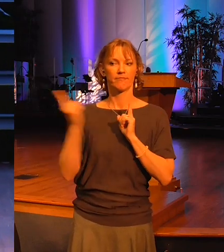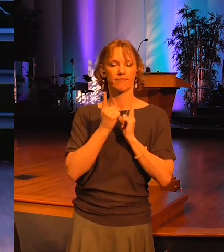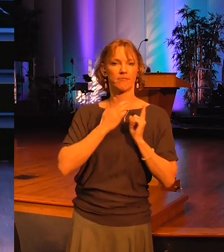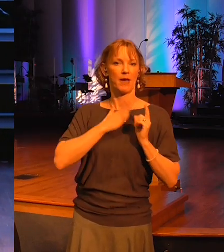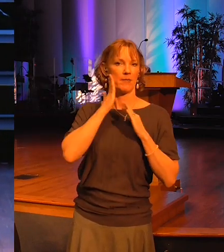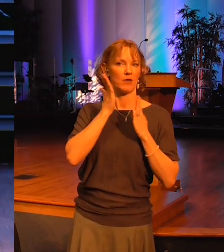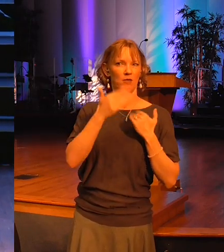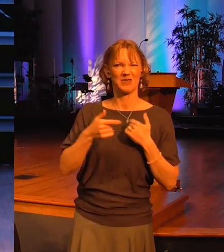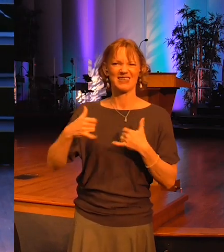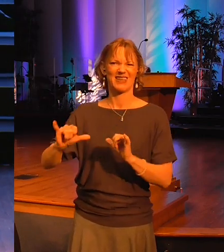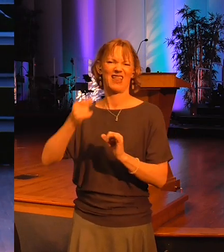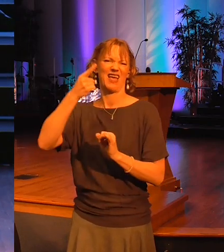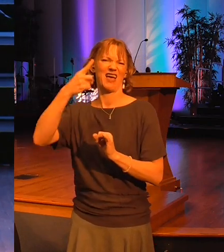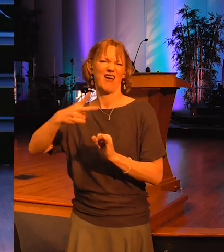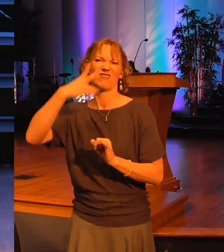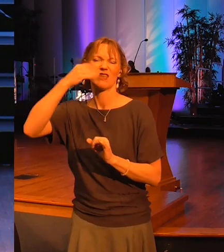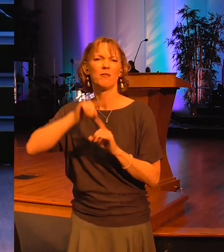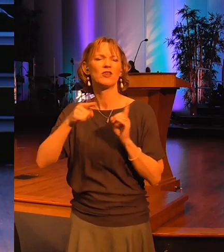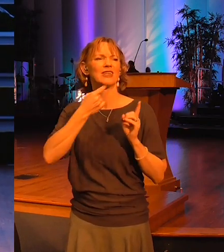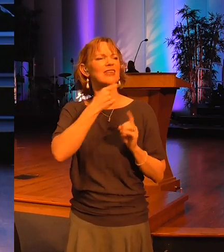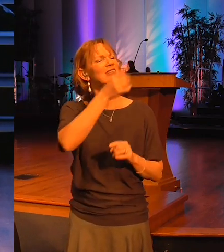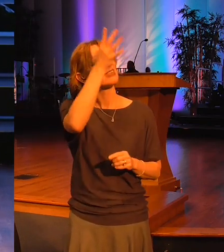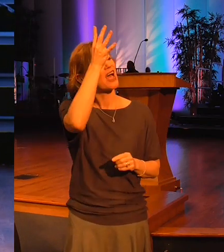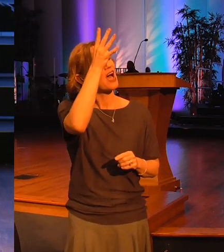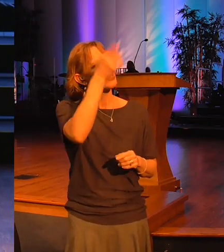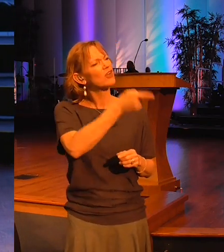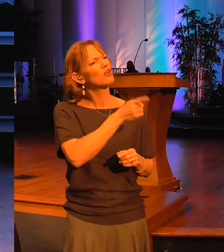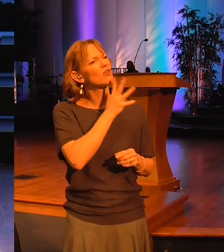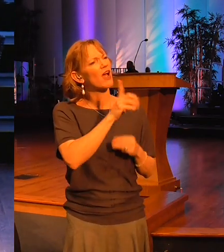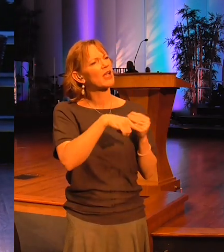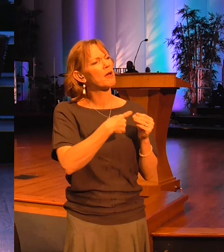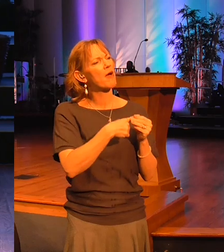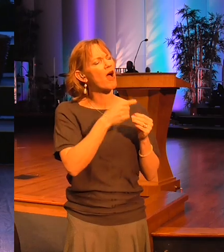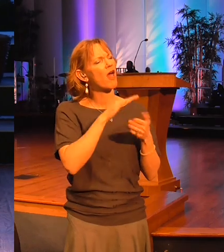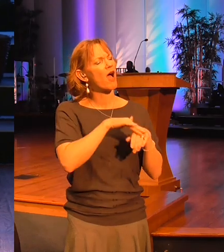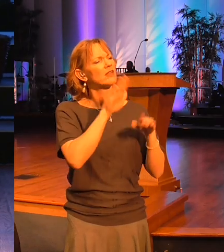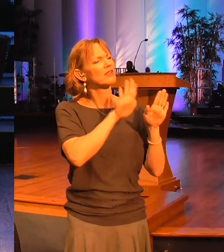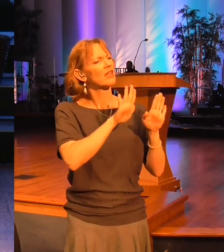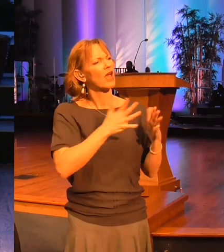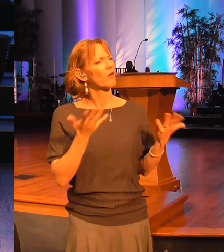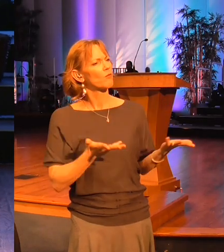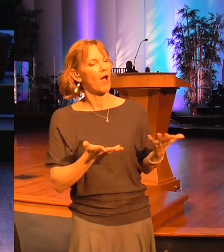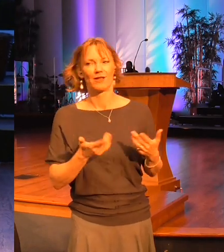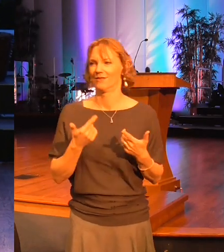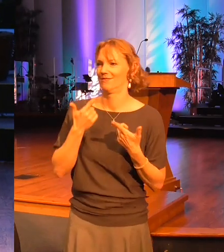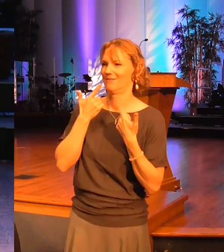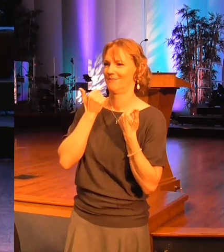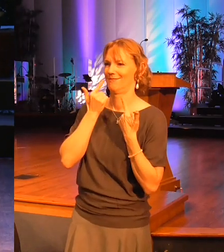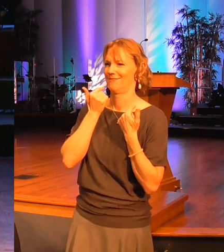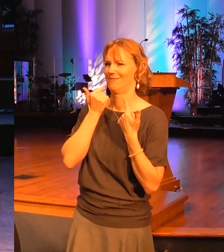but she says "Uh dada what are you talking about on Sunday?" So said "I'm talking about